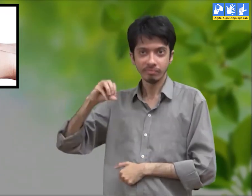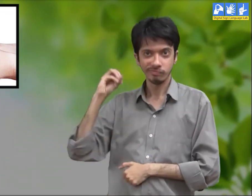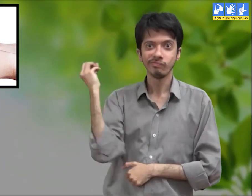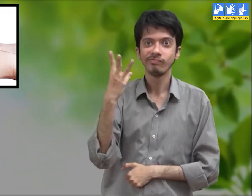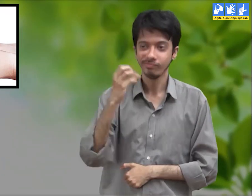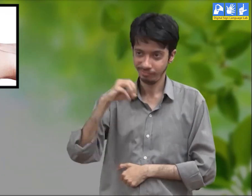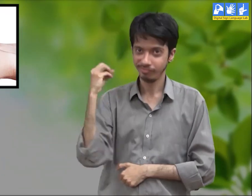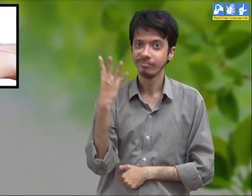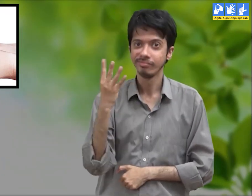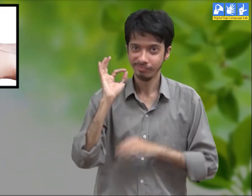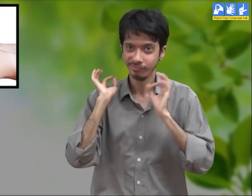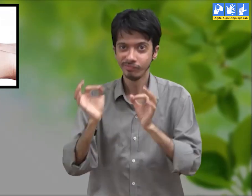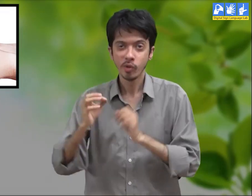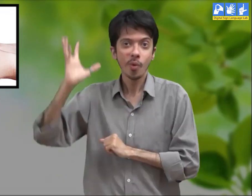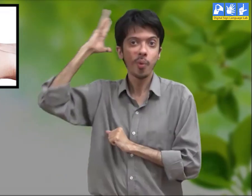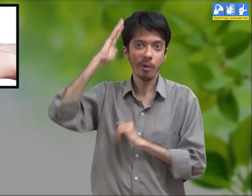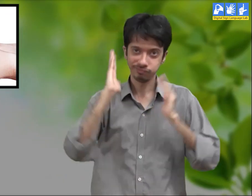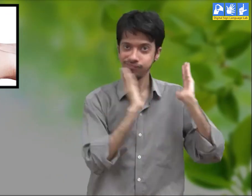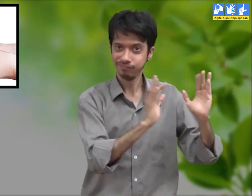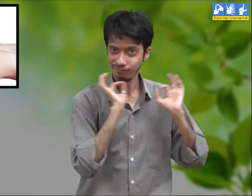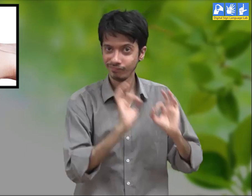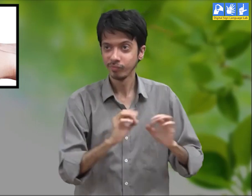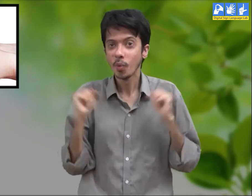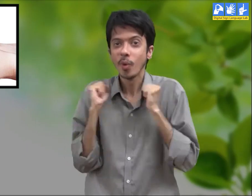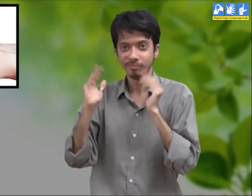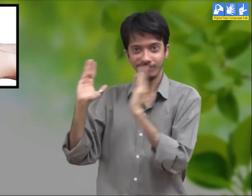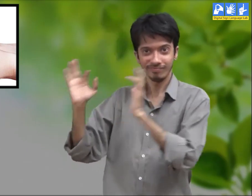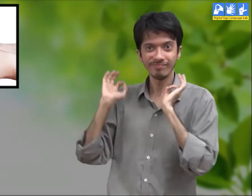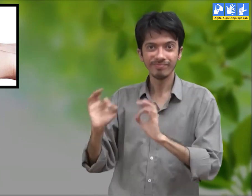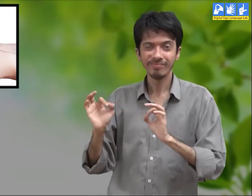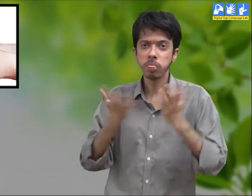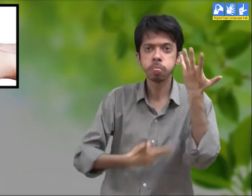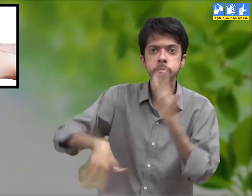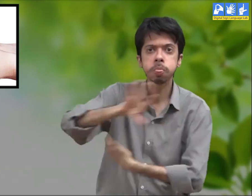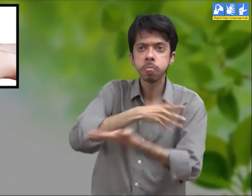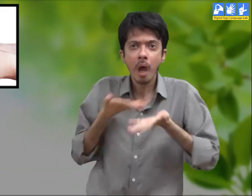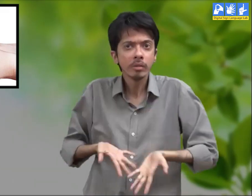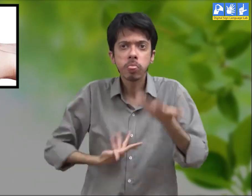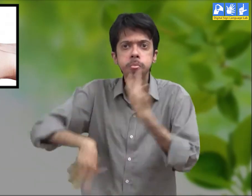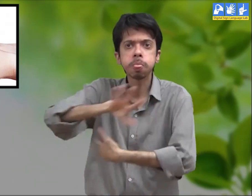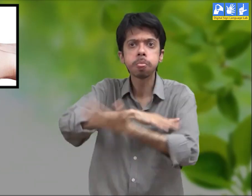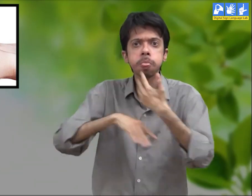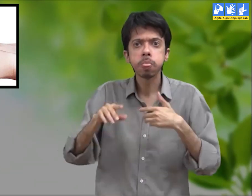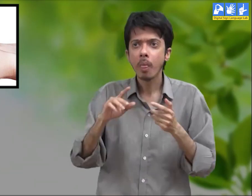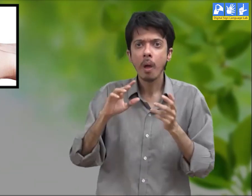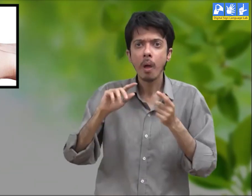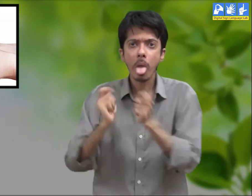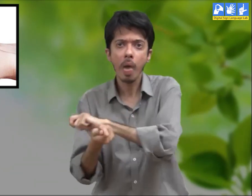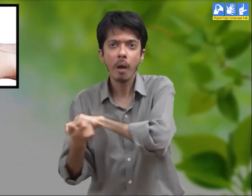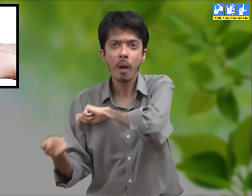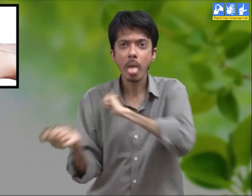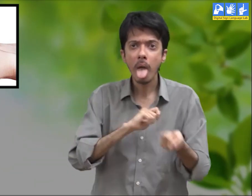places. Earlier, monsoon would last till three to four months. Today due to environmental imbalance